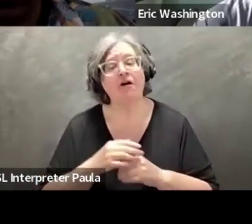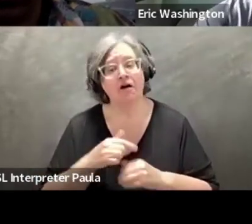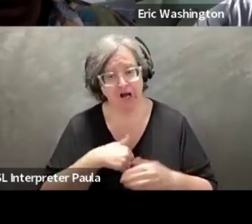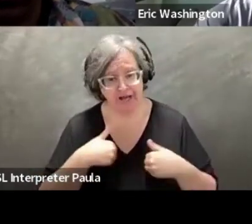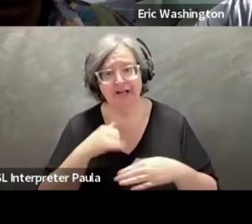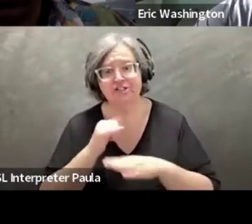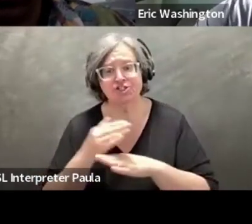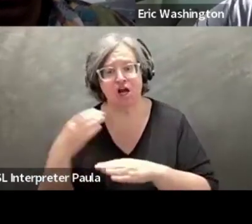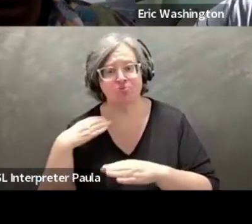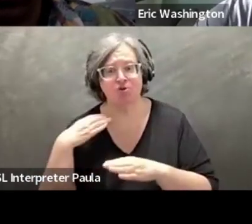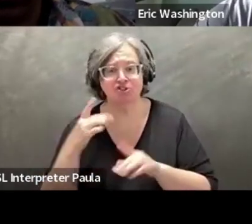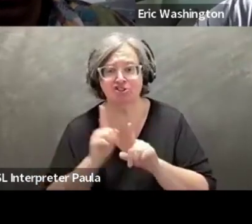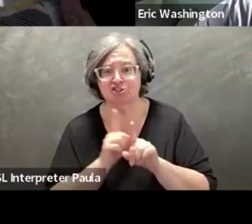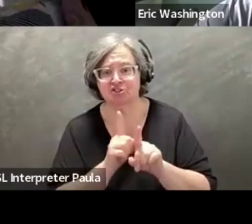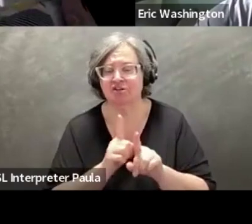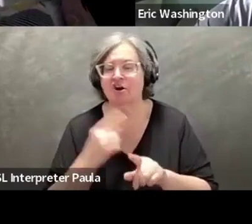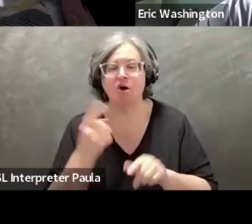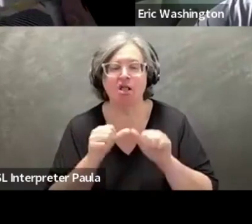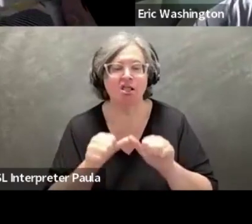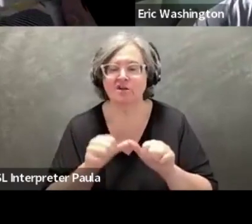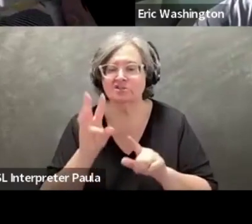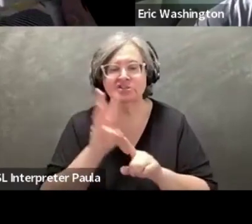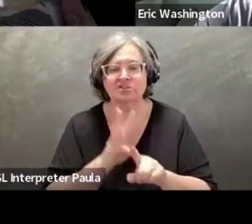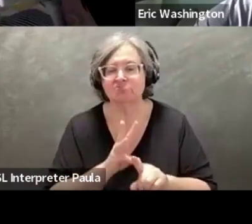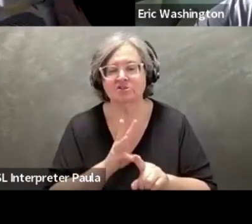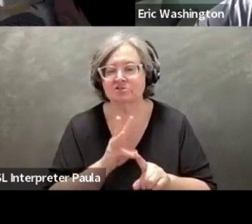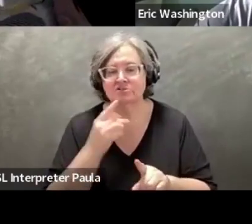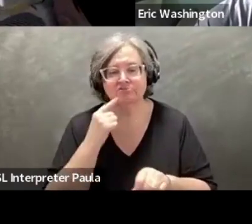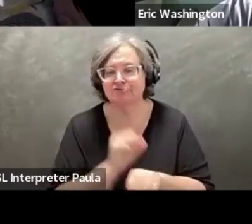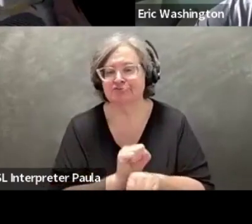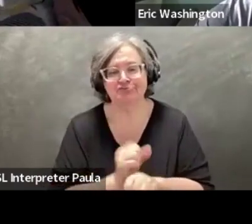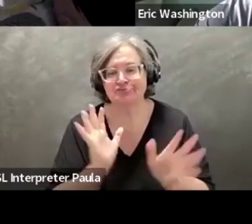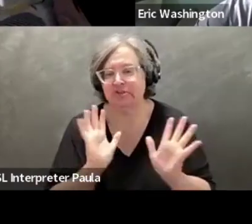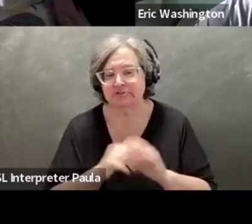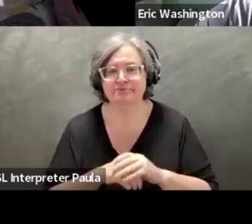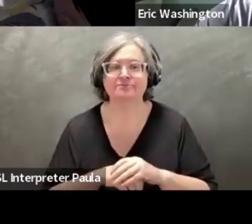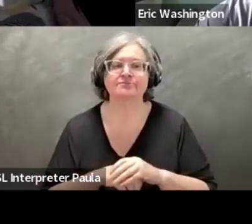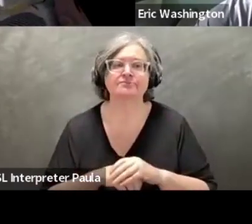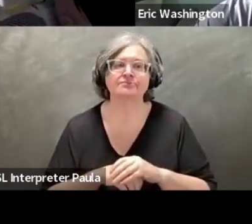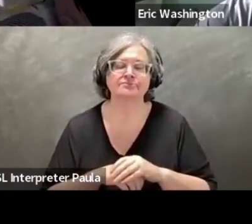only last a job for like, six months at a time. And so went